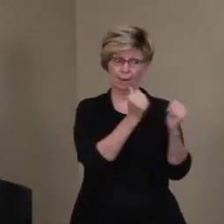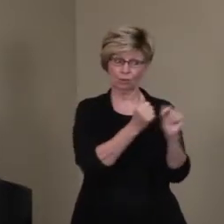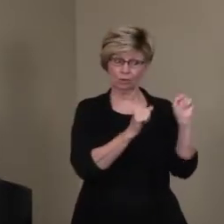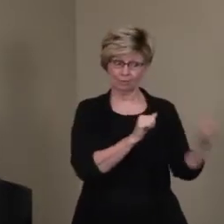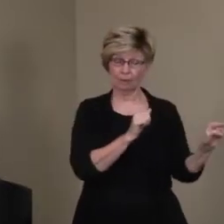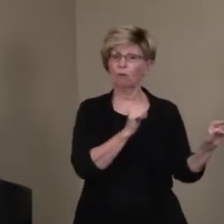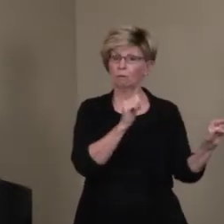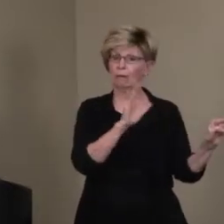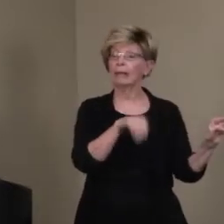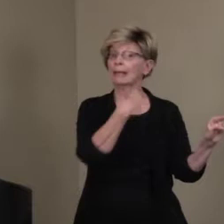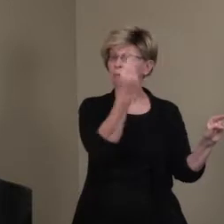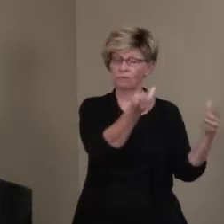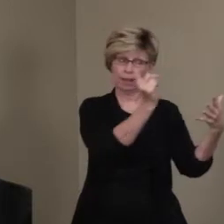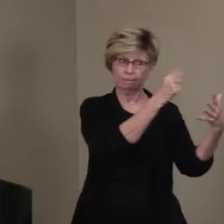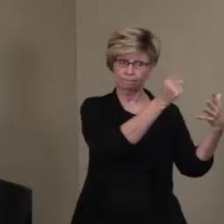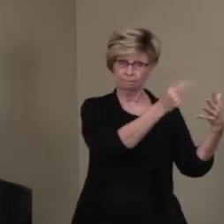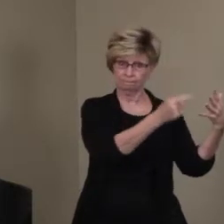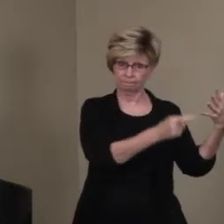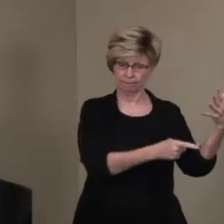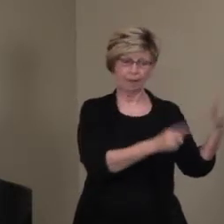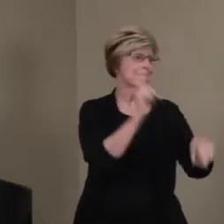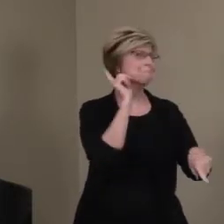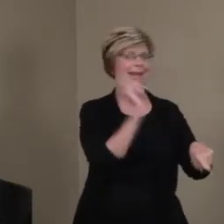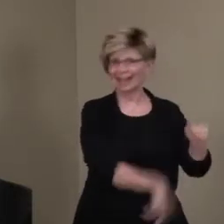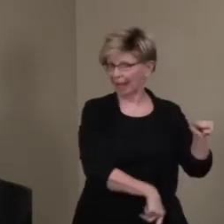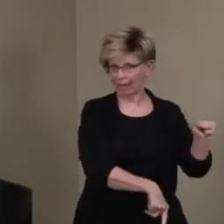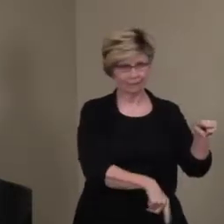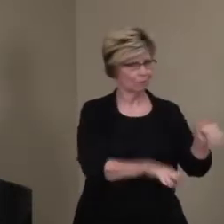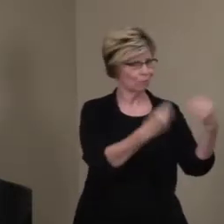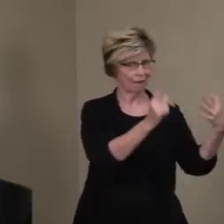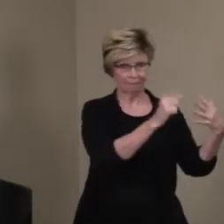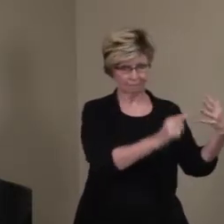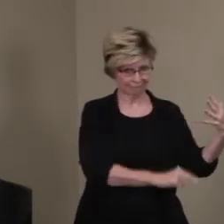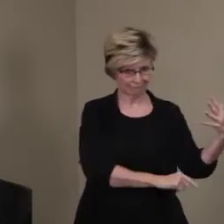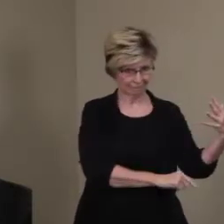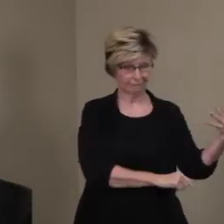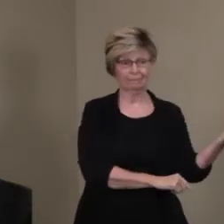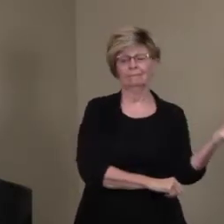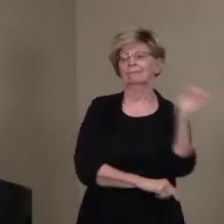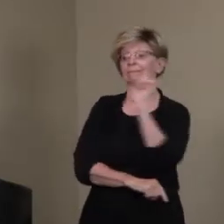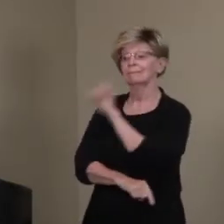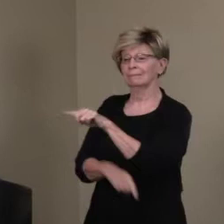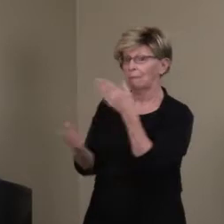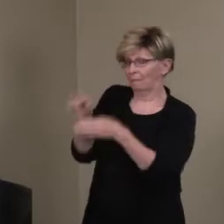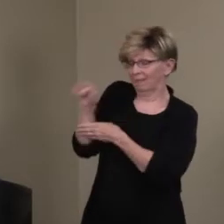from agencies agencies can provide some information and other information they